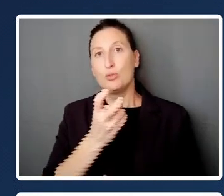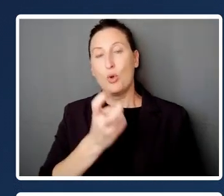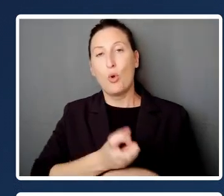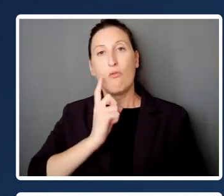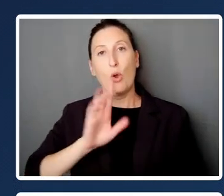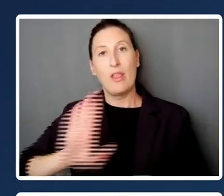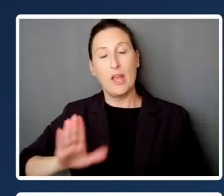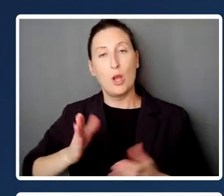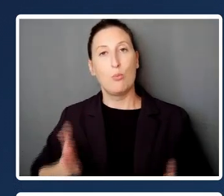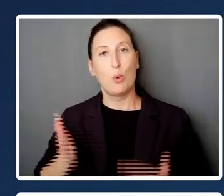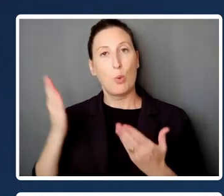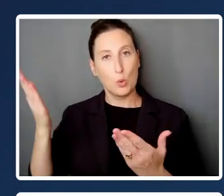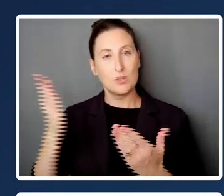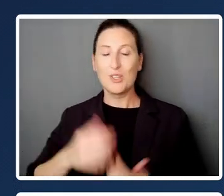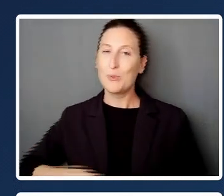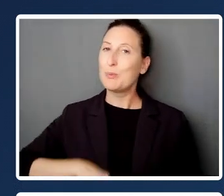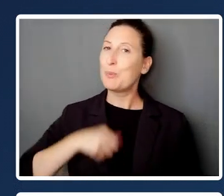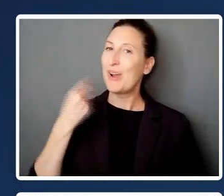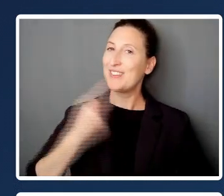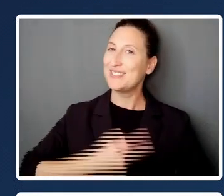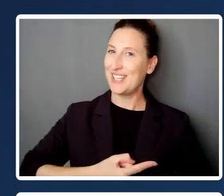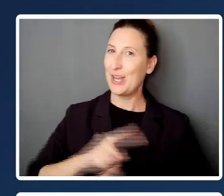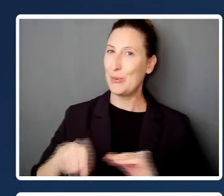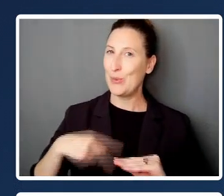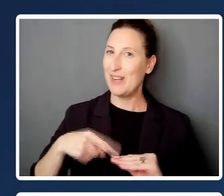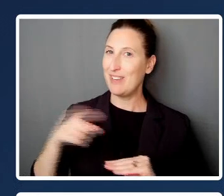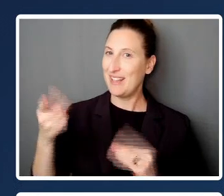and they presented everything to this big audience at our closing celebration.